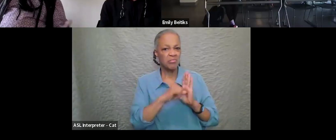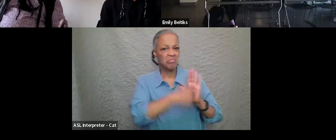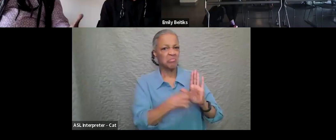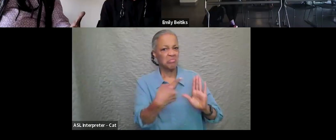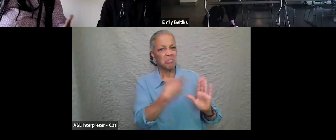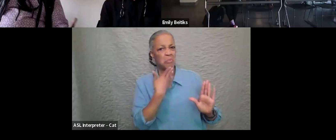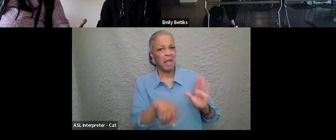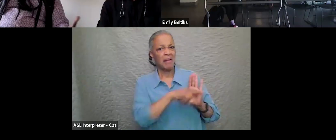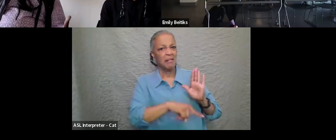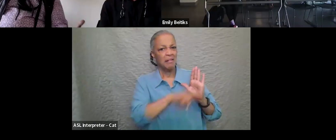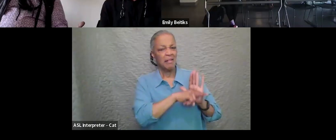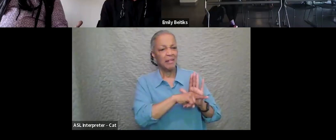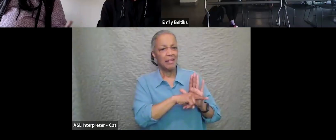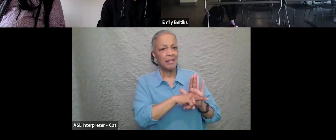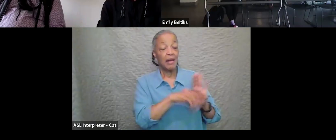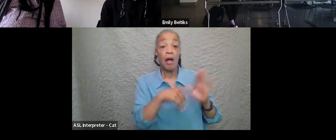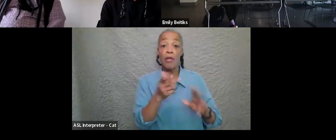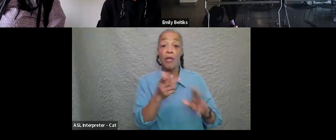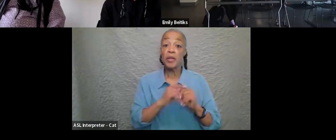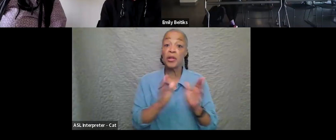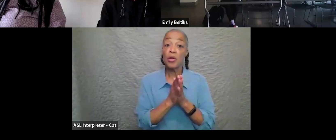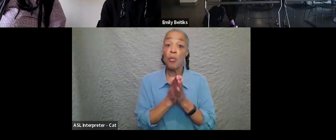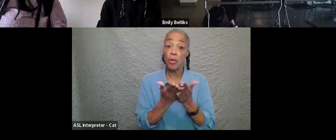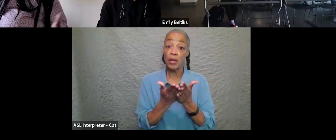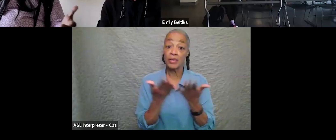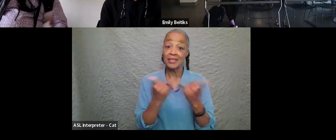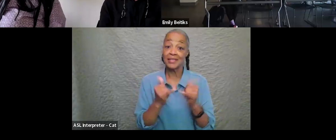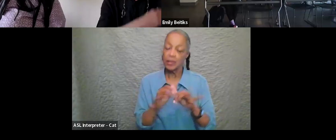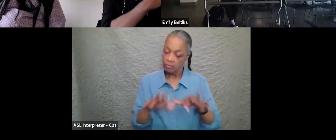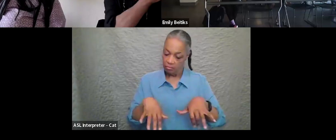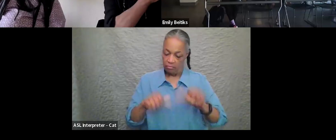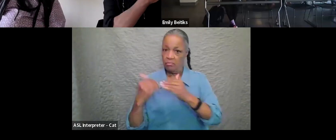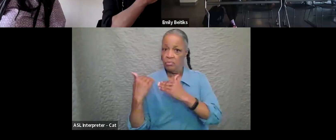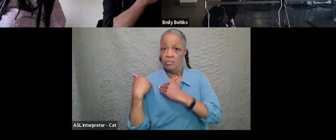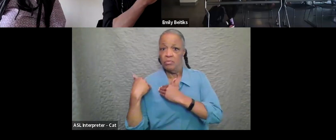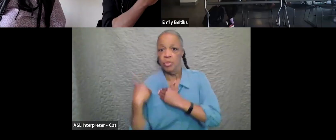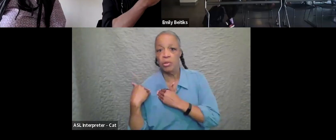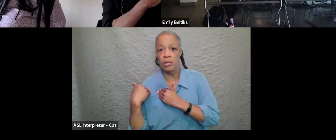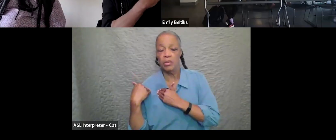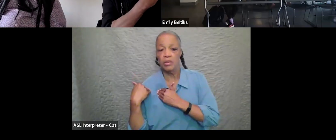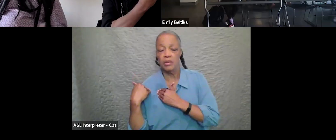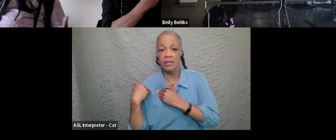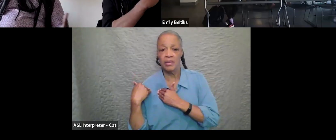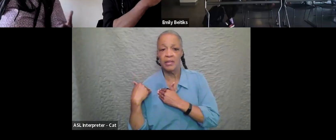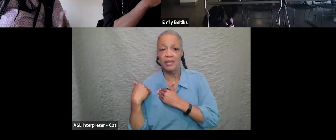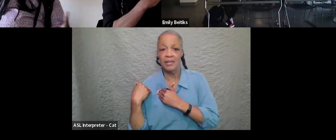And there were others in your book who actually still took on that Herculean task of being cast out.